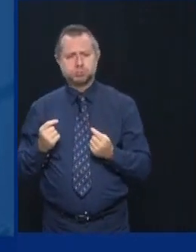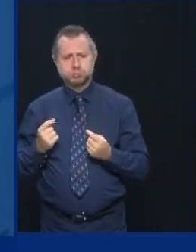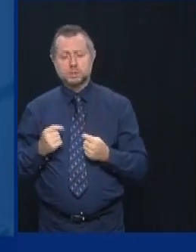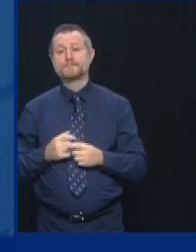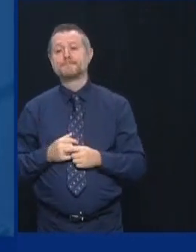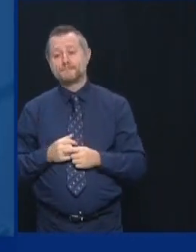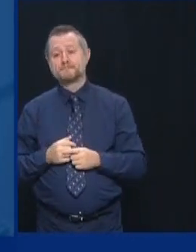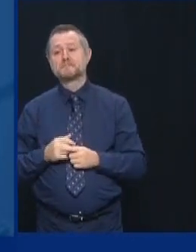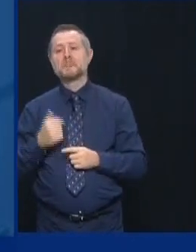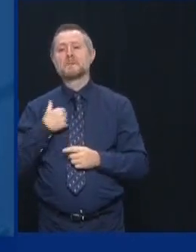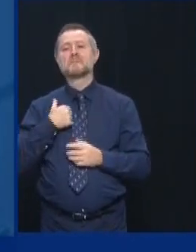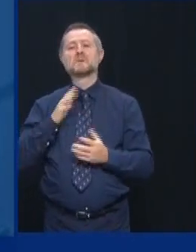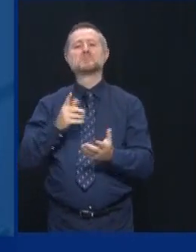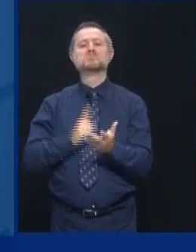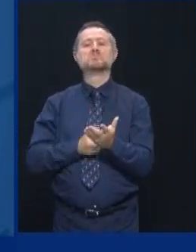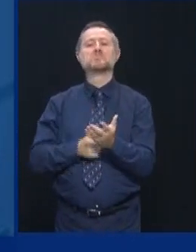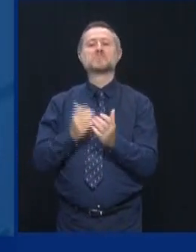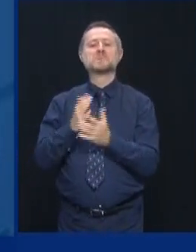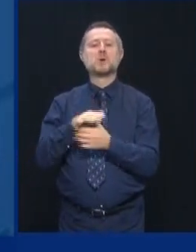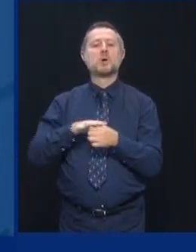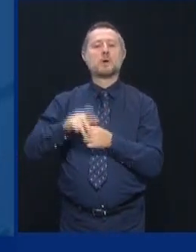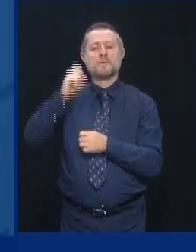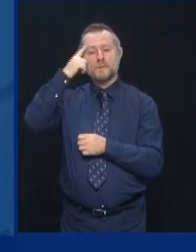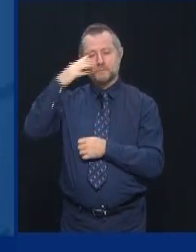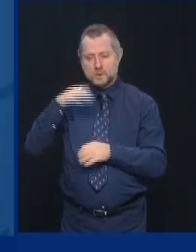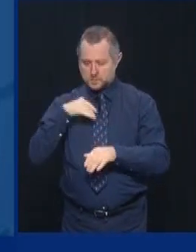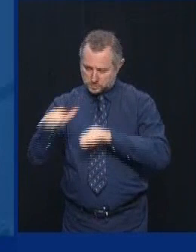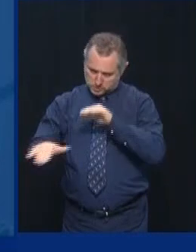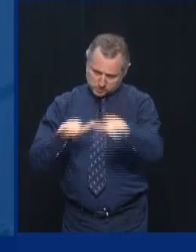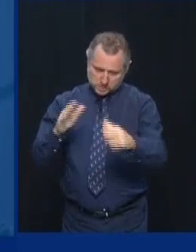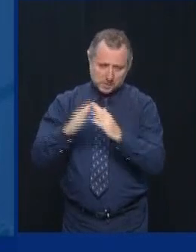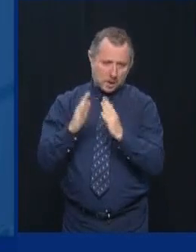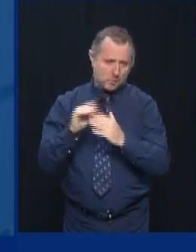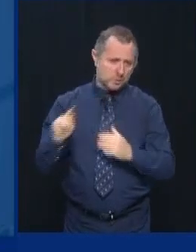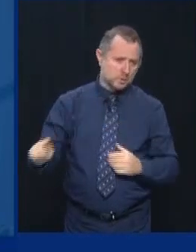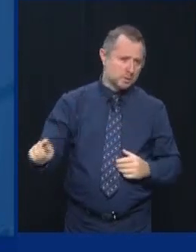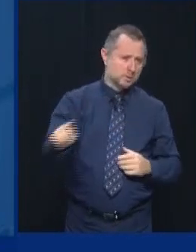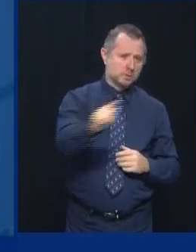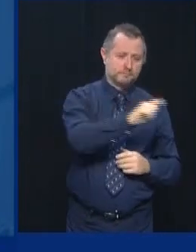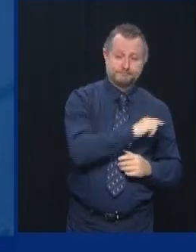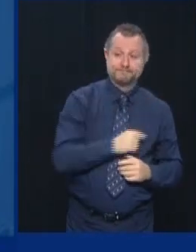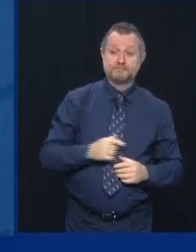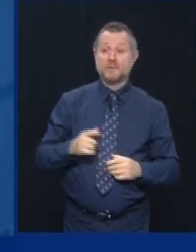NEED ENFORCEMENT IN PLACE. ENFORCEMENT IS ENFORCEMENT. I'VE SAID THIS TO YOU -- I HAD